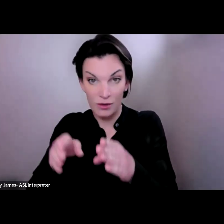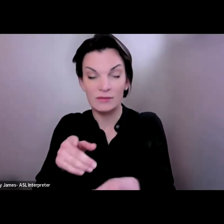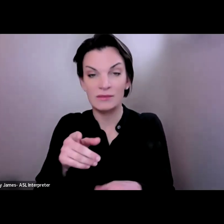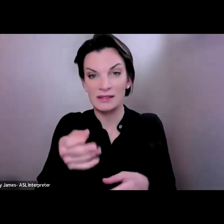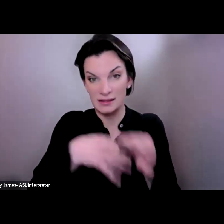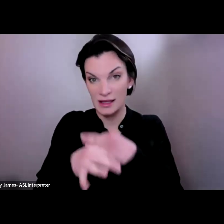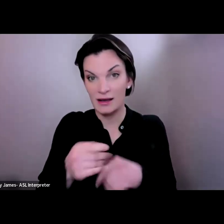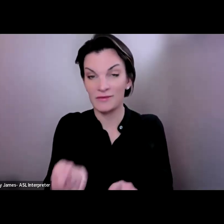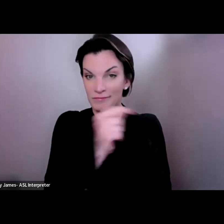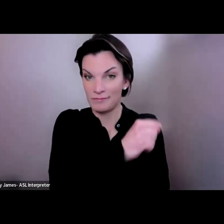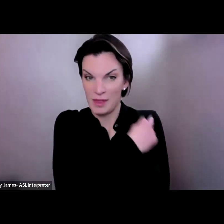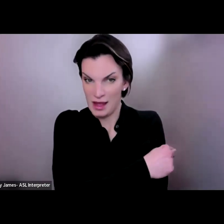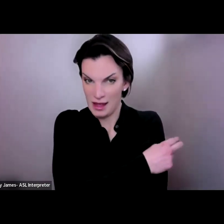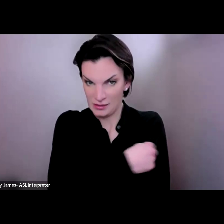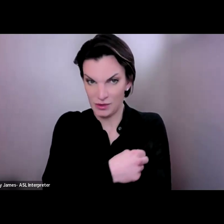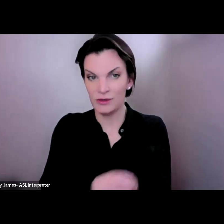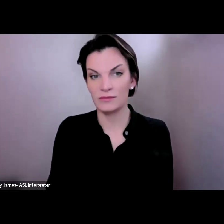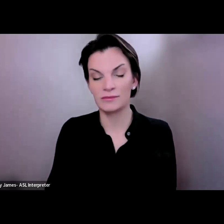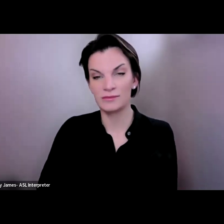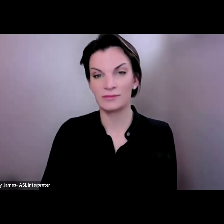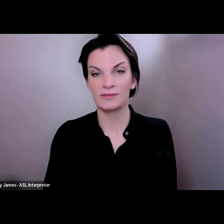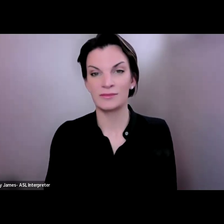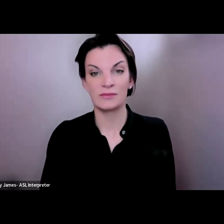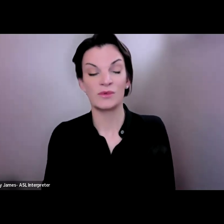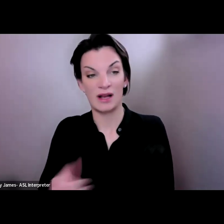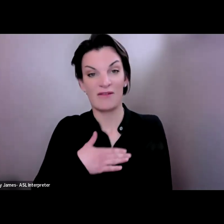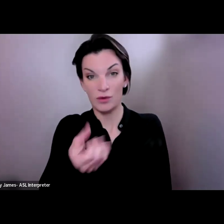about the hospital. You get to have your own room, the only locks in the building are